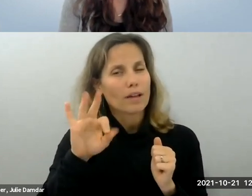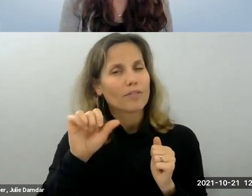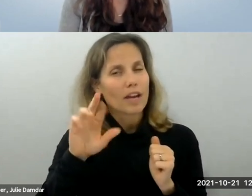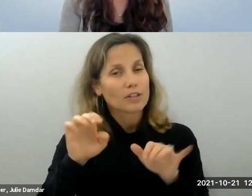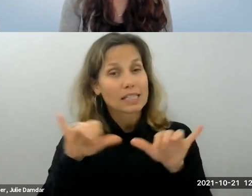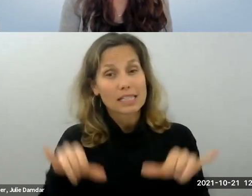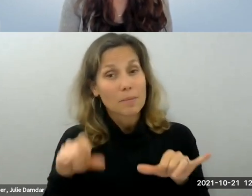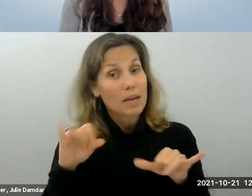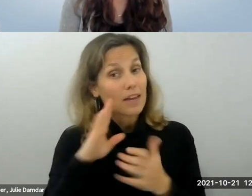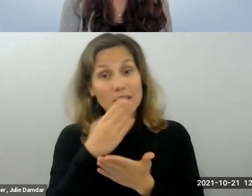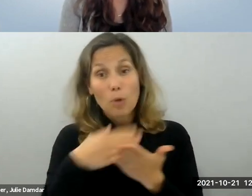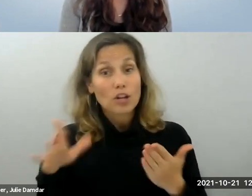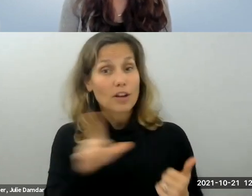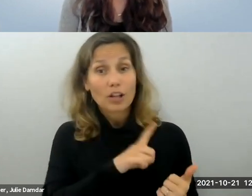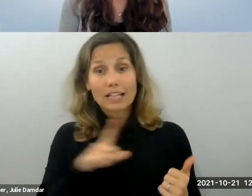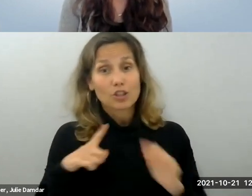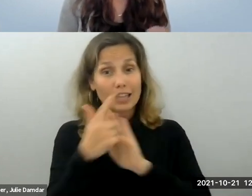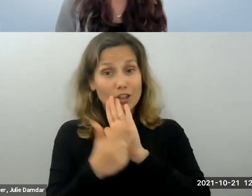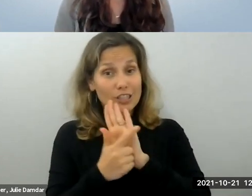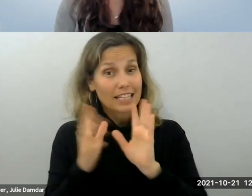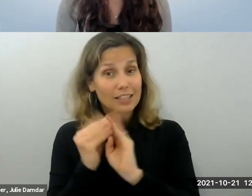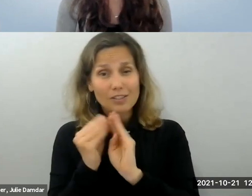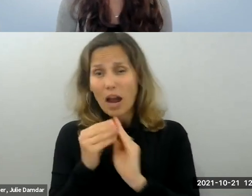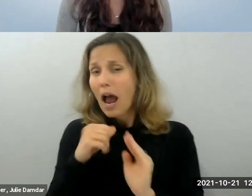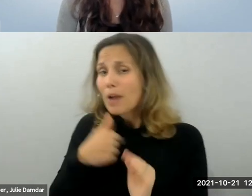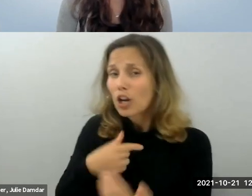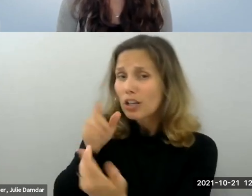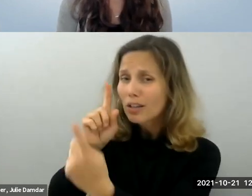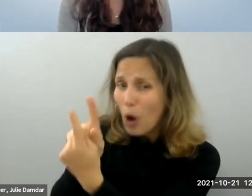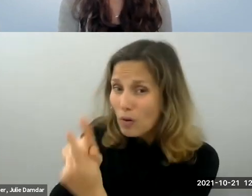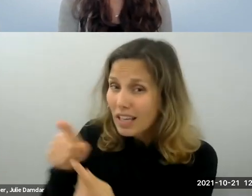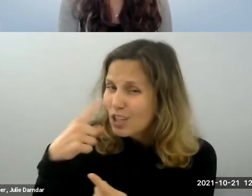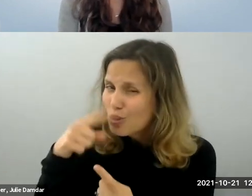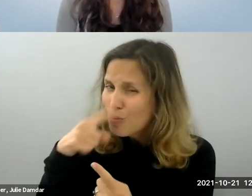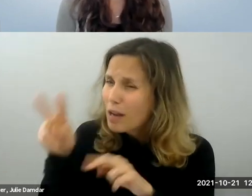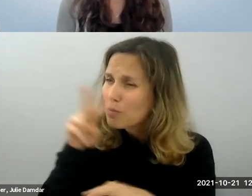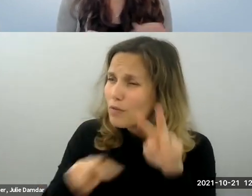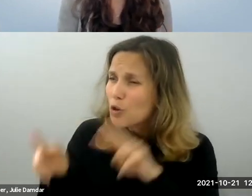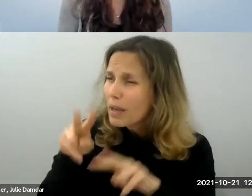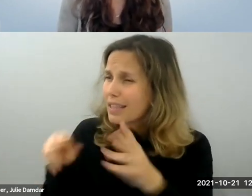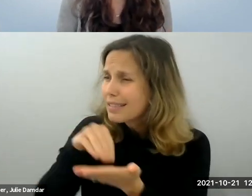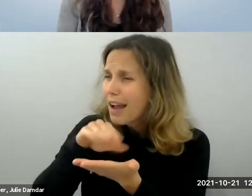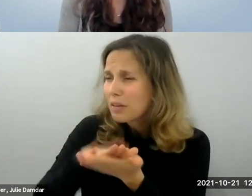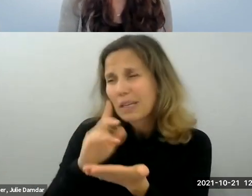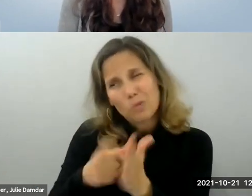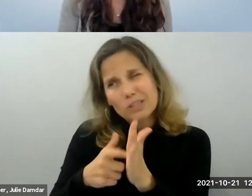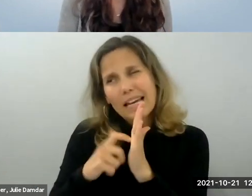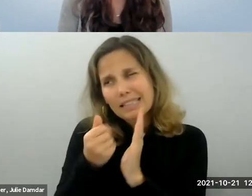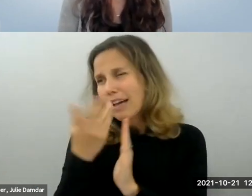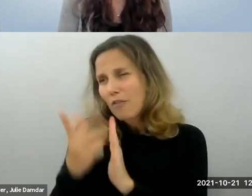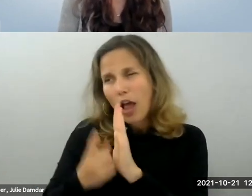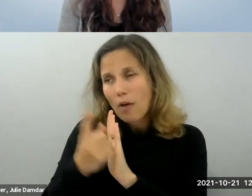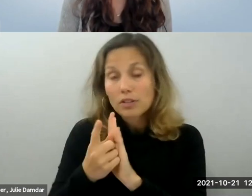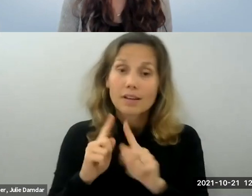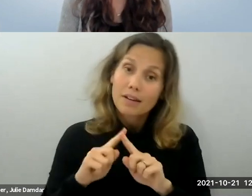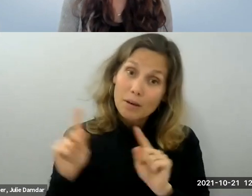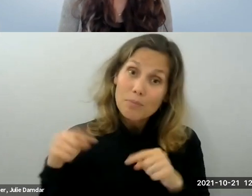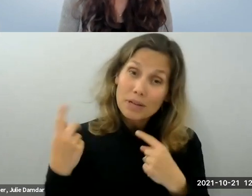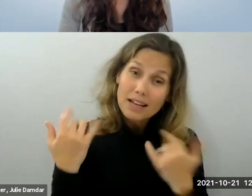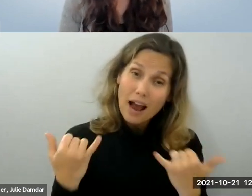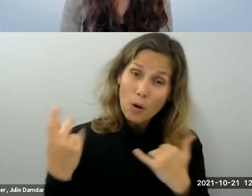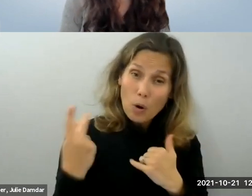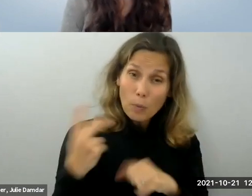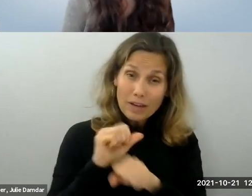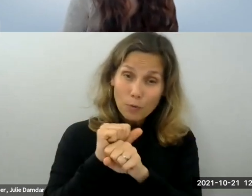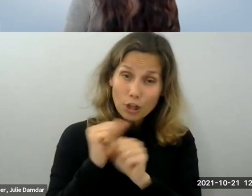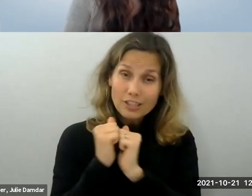Lisa Saldana (she/her/hers): i'm not going to go to them and ask them to review something that's going to take up hours of hours of their time but we've worked together long enough that we built that relationship that we know that, and so we trust one another and.